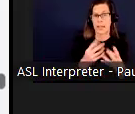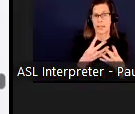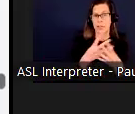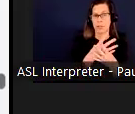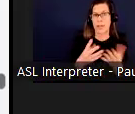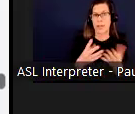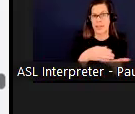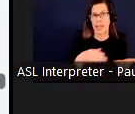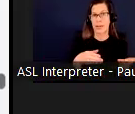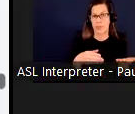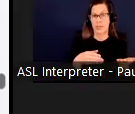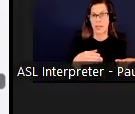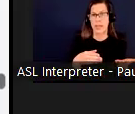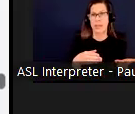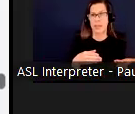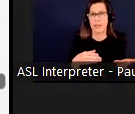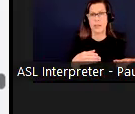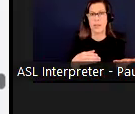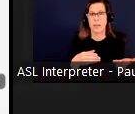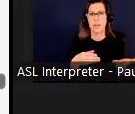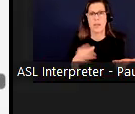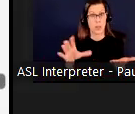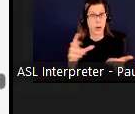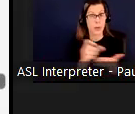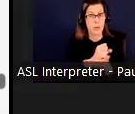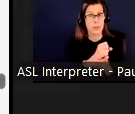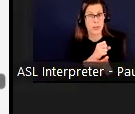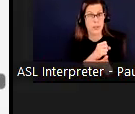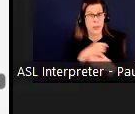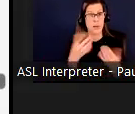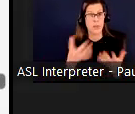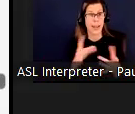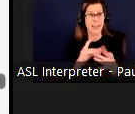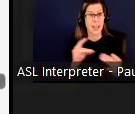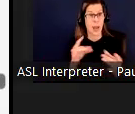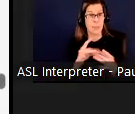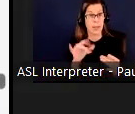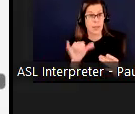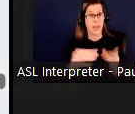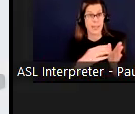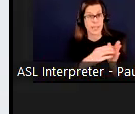So this is your opportunity to provide comment on that section including these